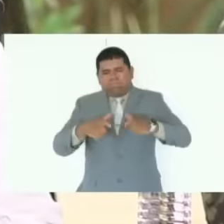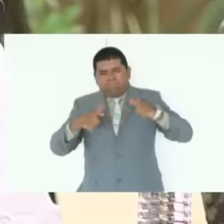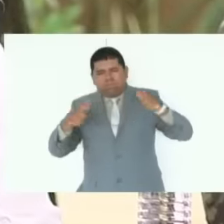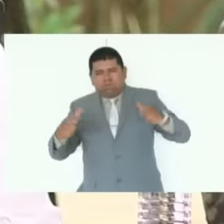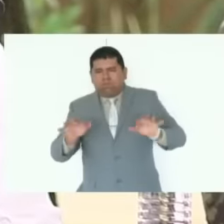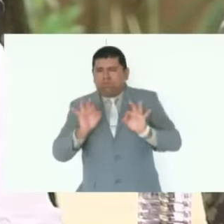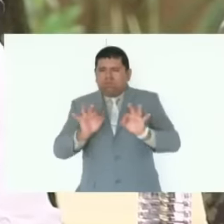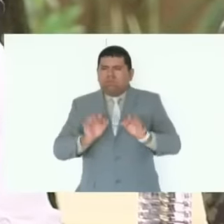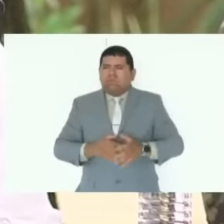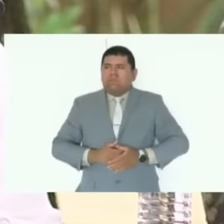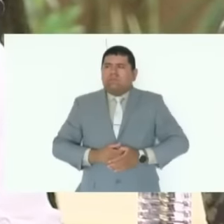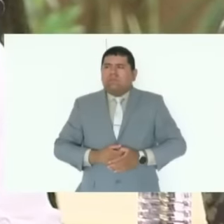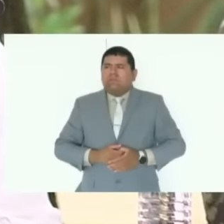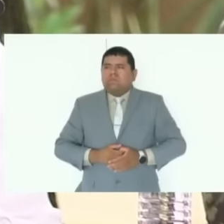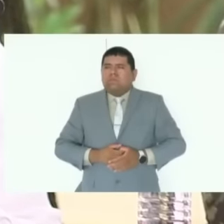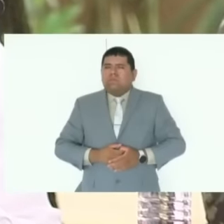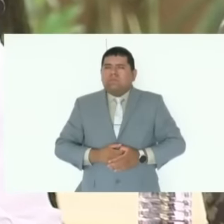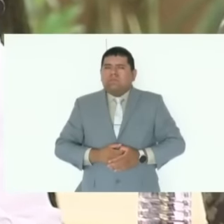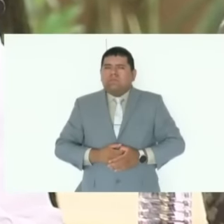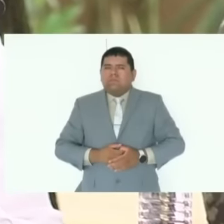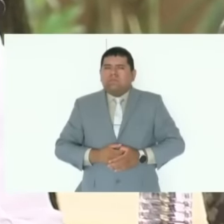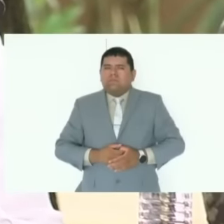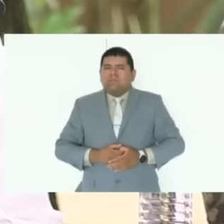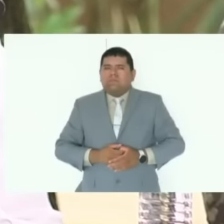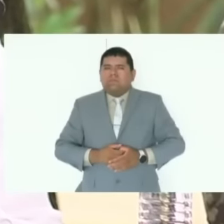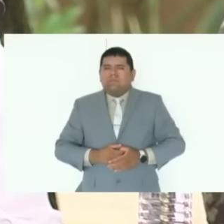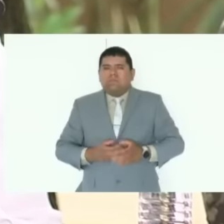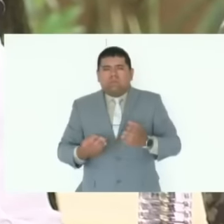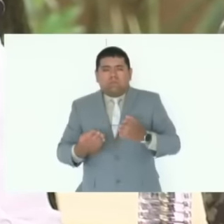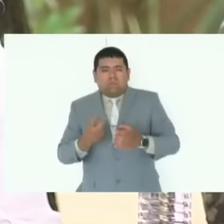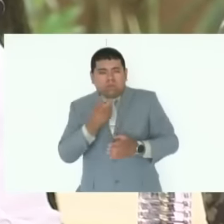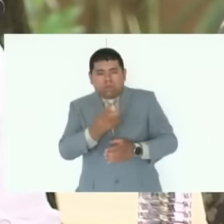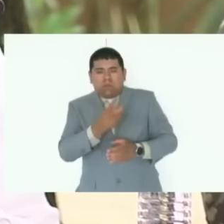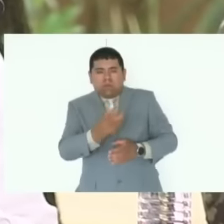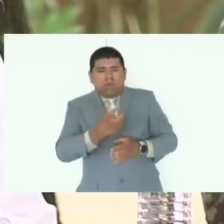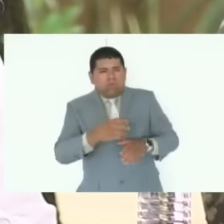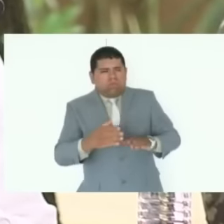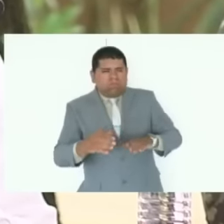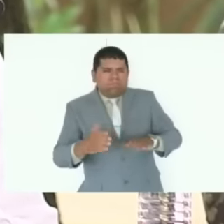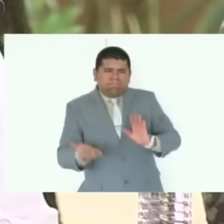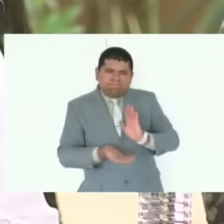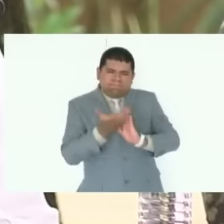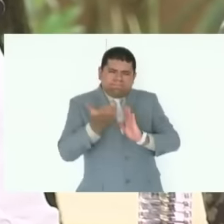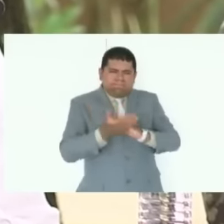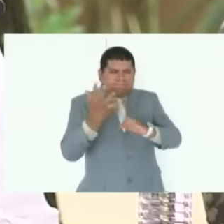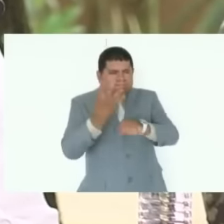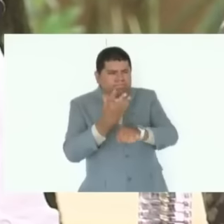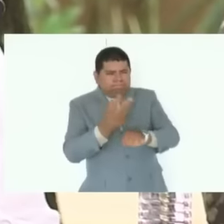track. I would like to highlight that this is a project with a novel model since it was done through